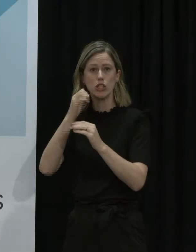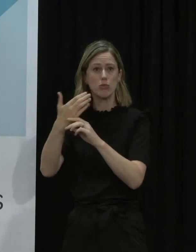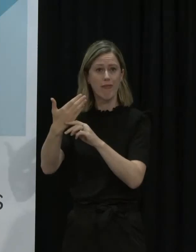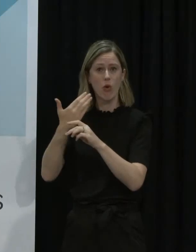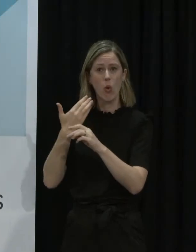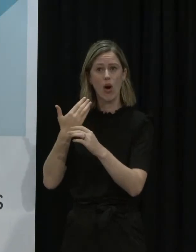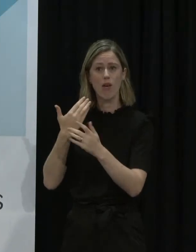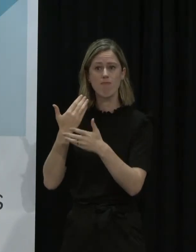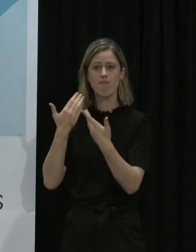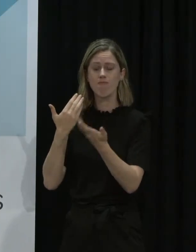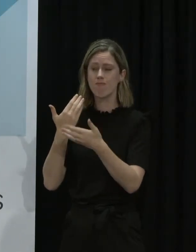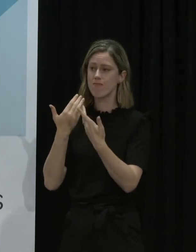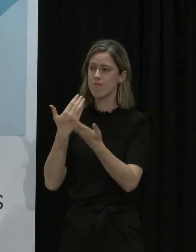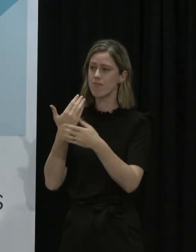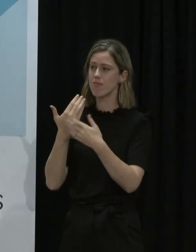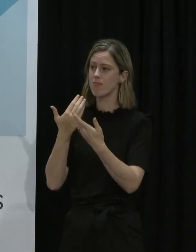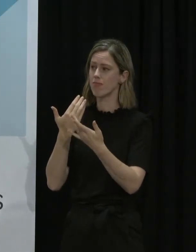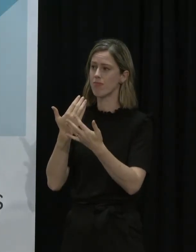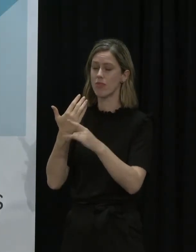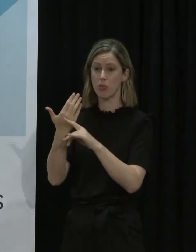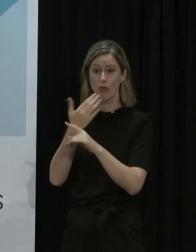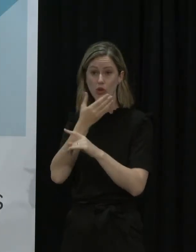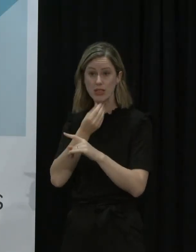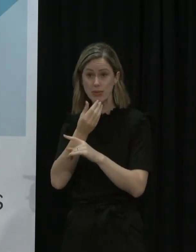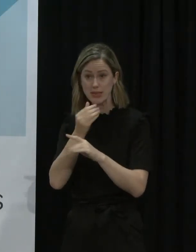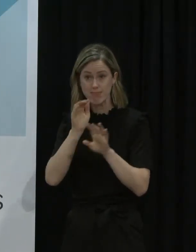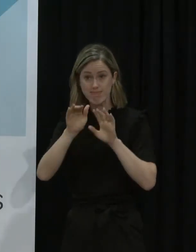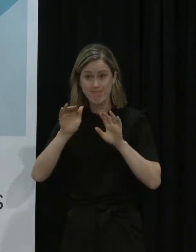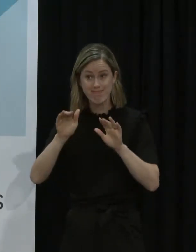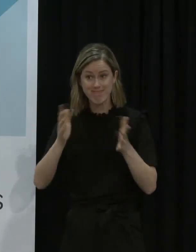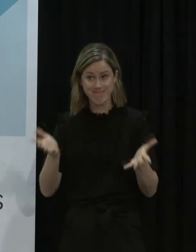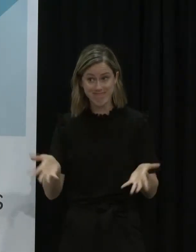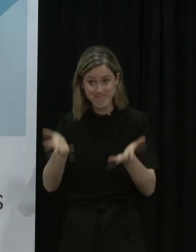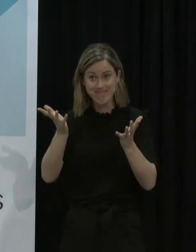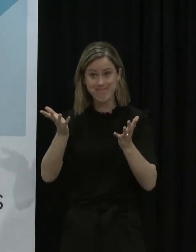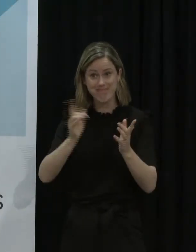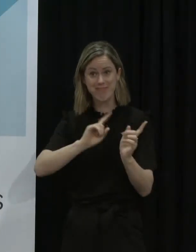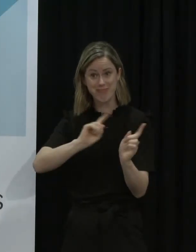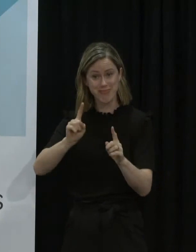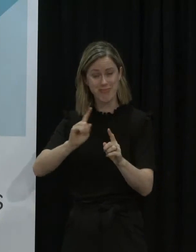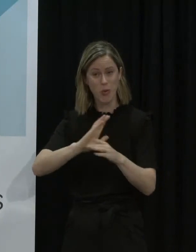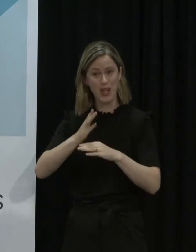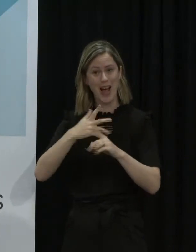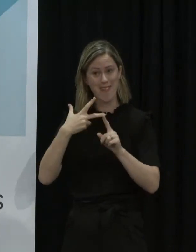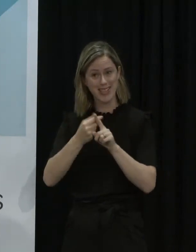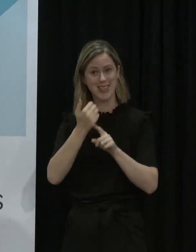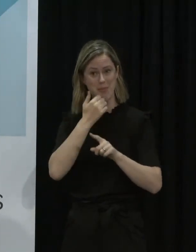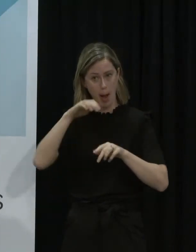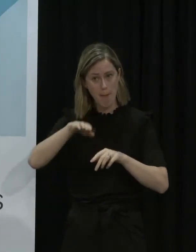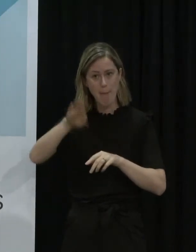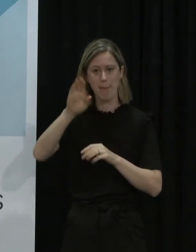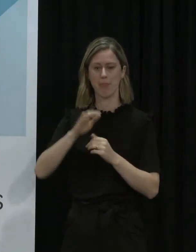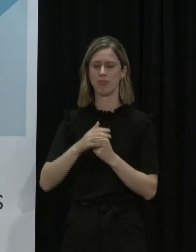parts of the country that do want to see a setting change